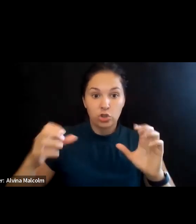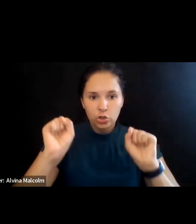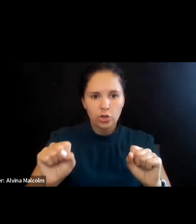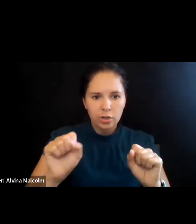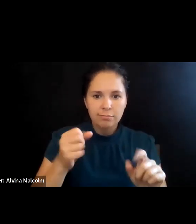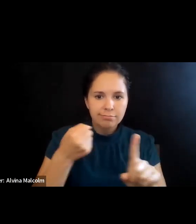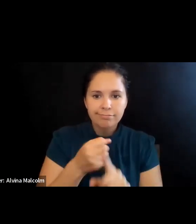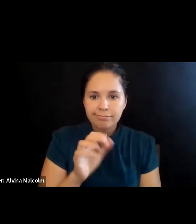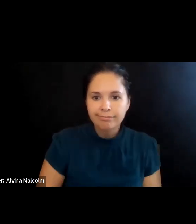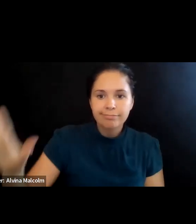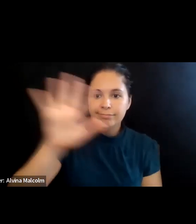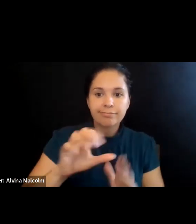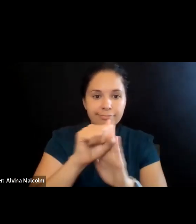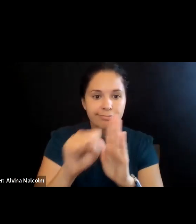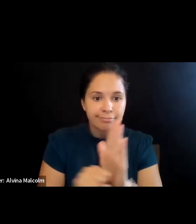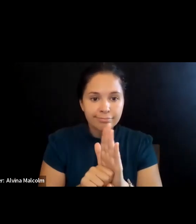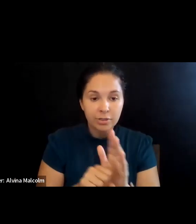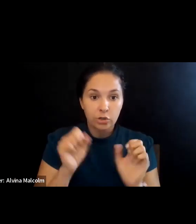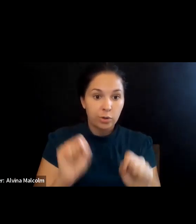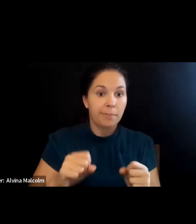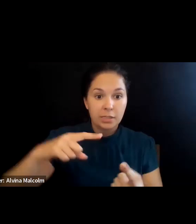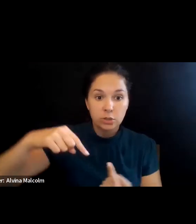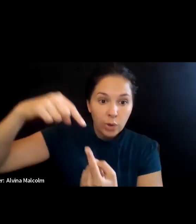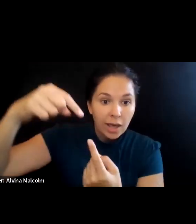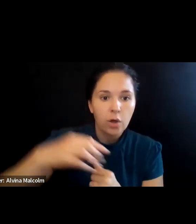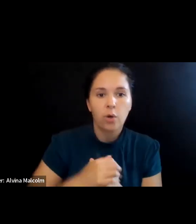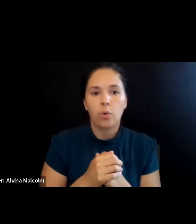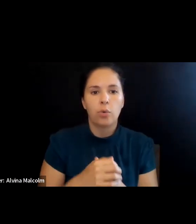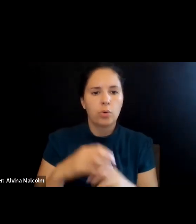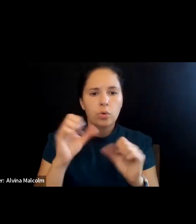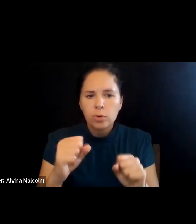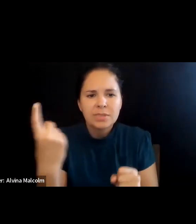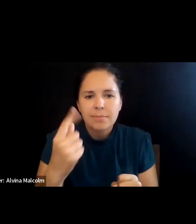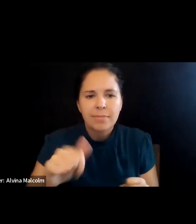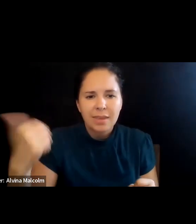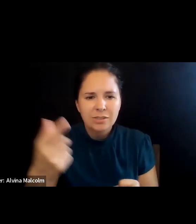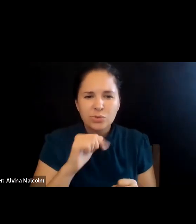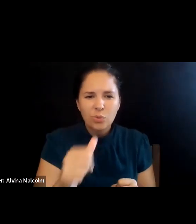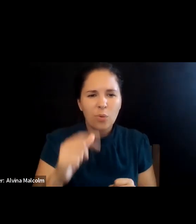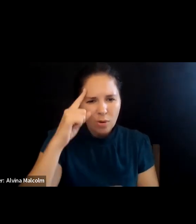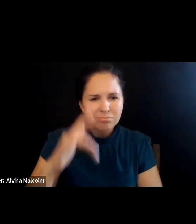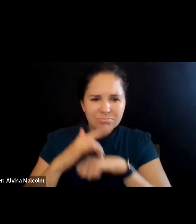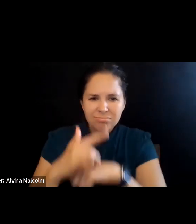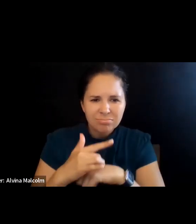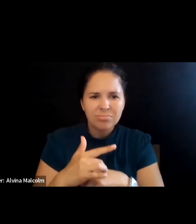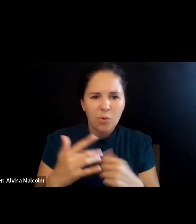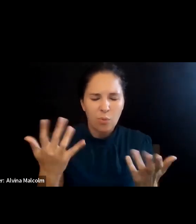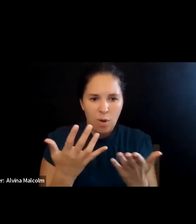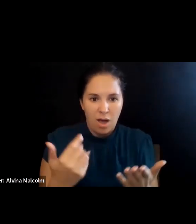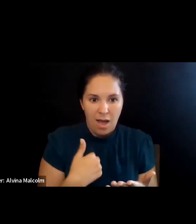address that. But this is a challenge. In some states, a disaster could be very much statewide. Again, it can be